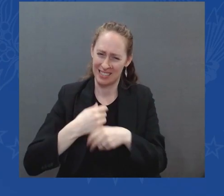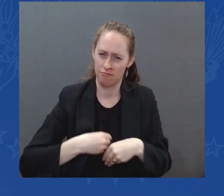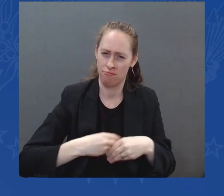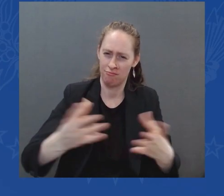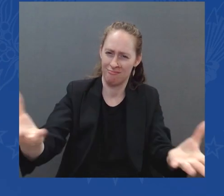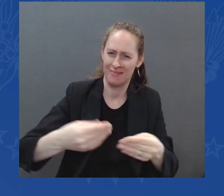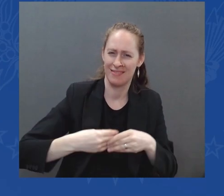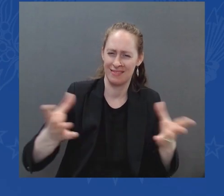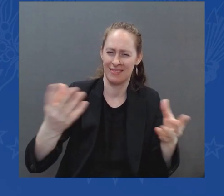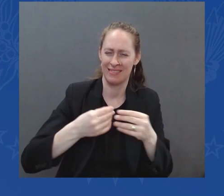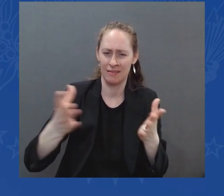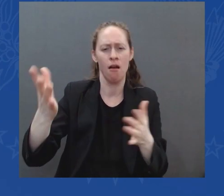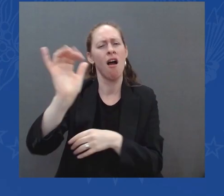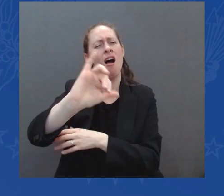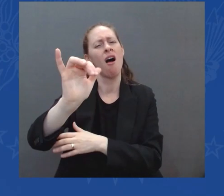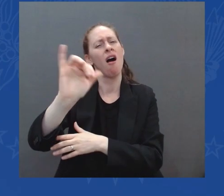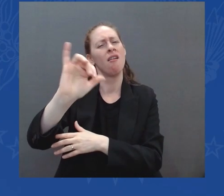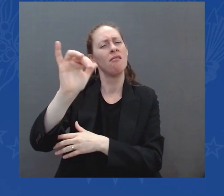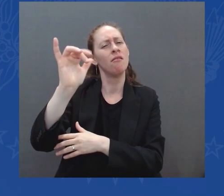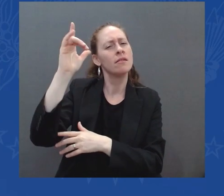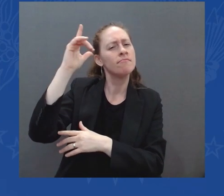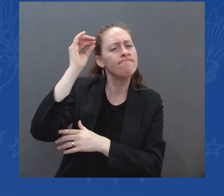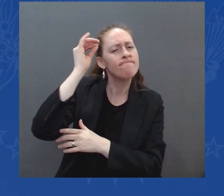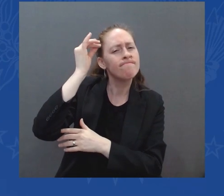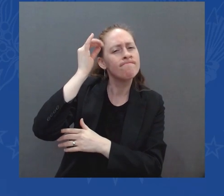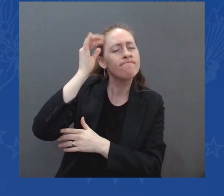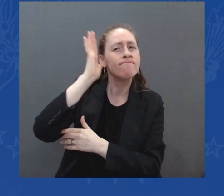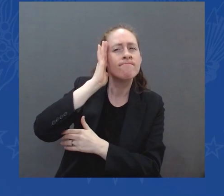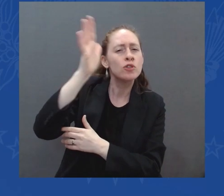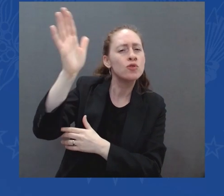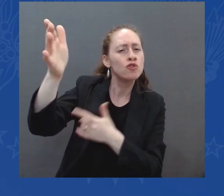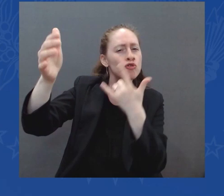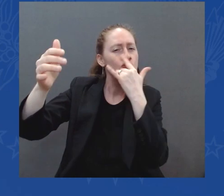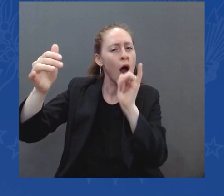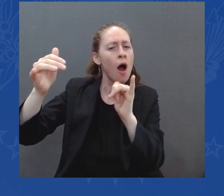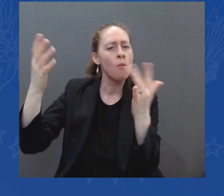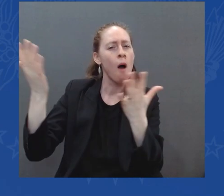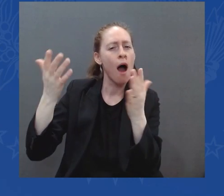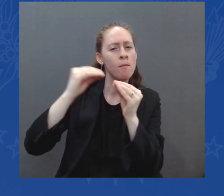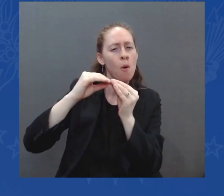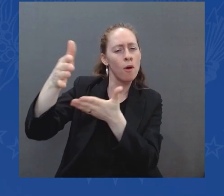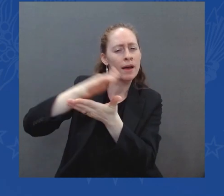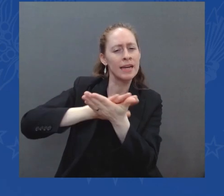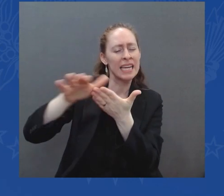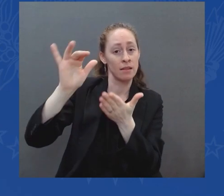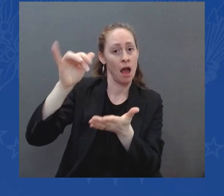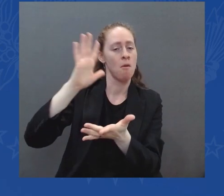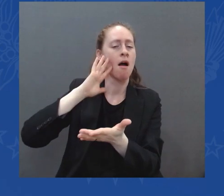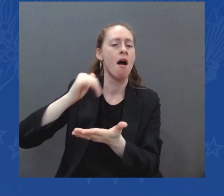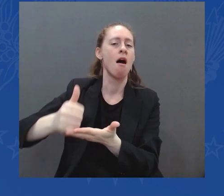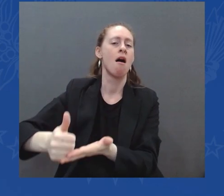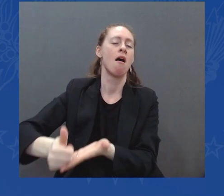Look, I know gas prices are painful. I get it. My plan is going to help ease that pain today